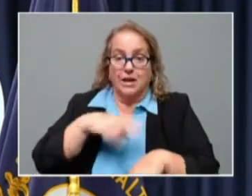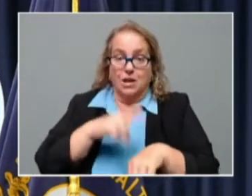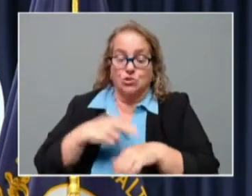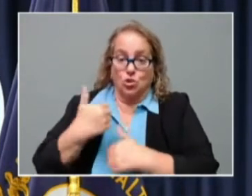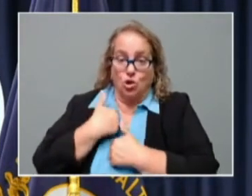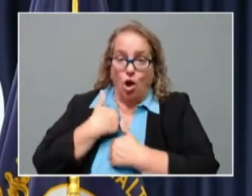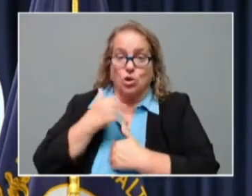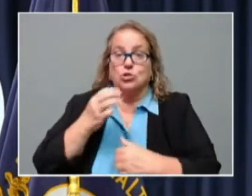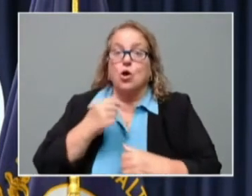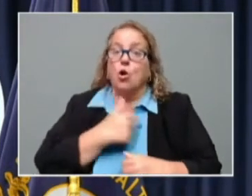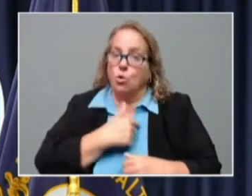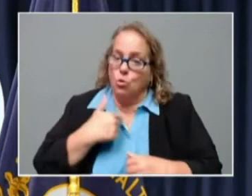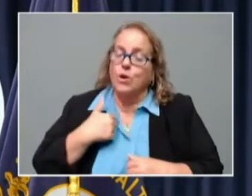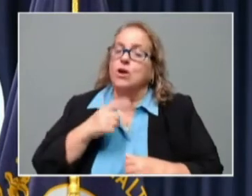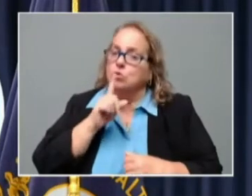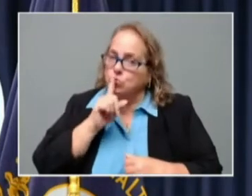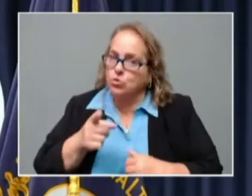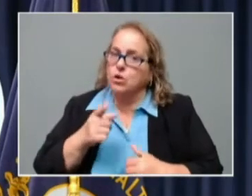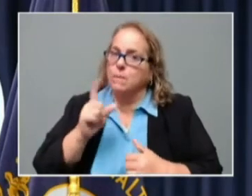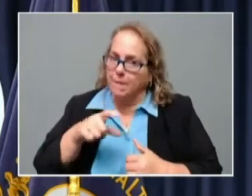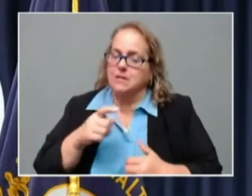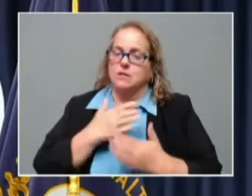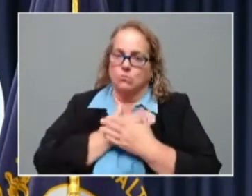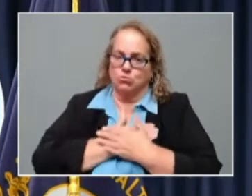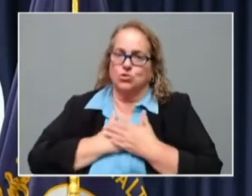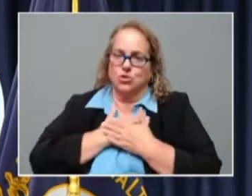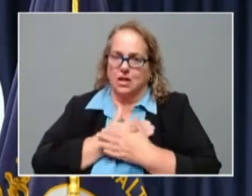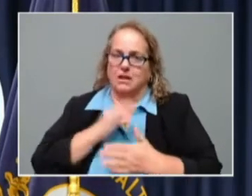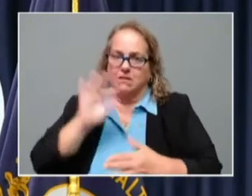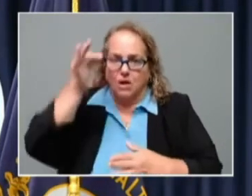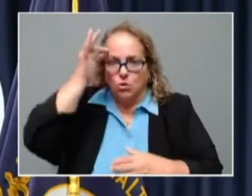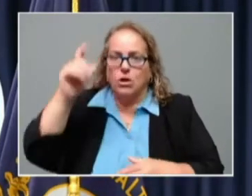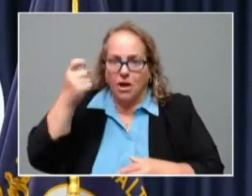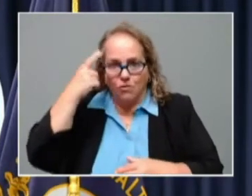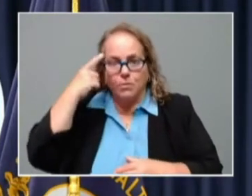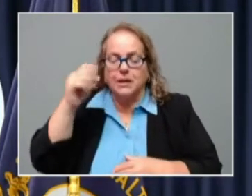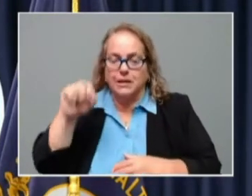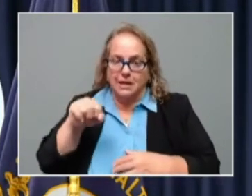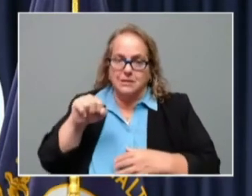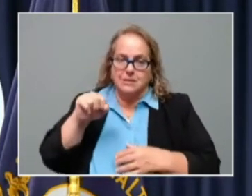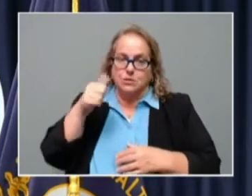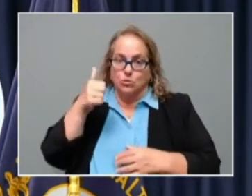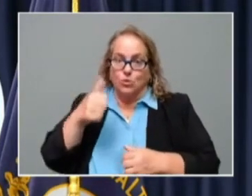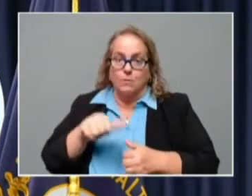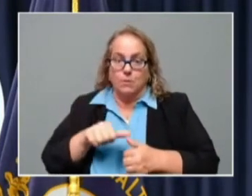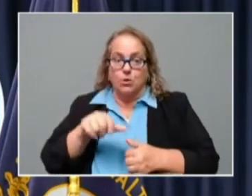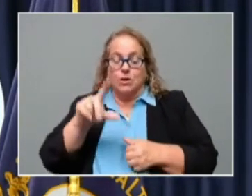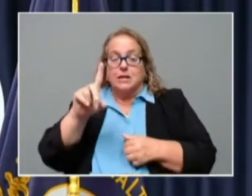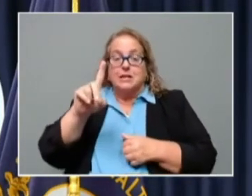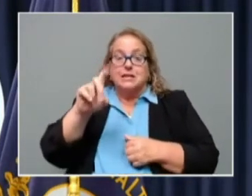appreciated of the remember um okay, delta variant and and Covid doesn't